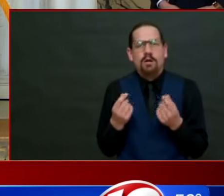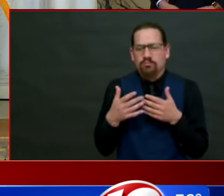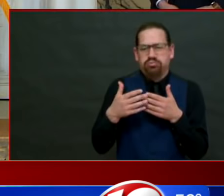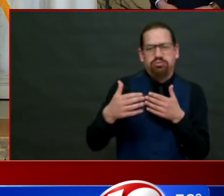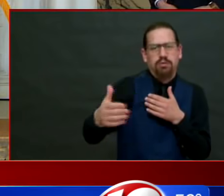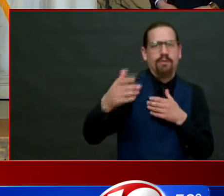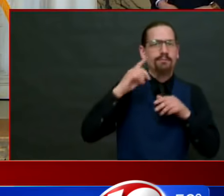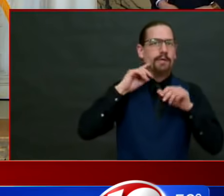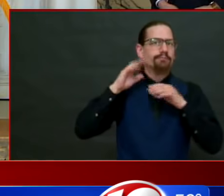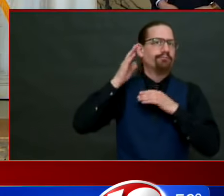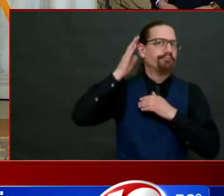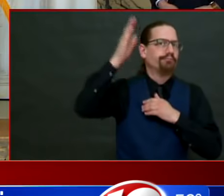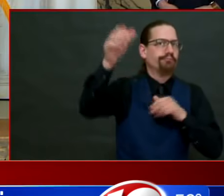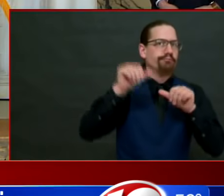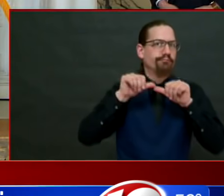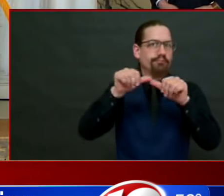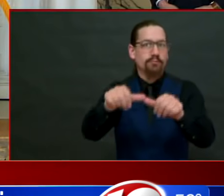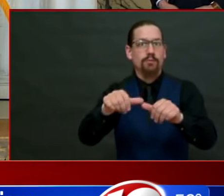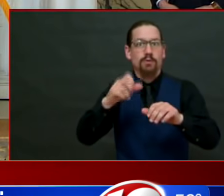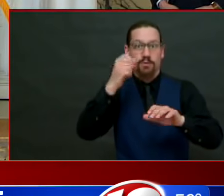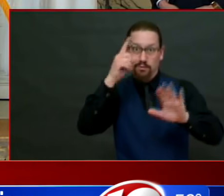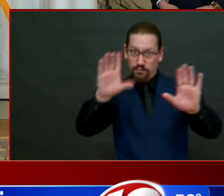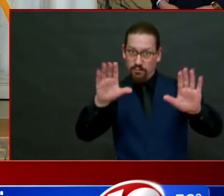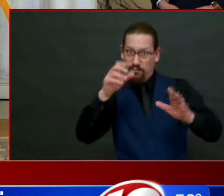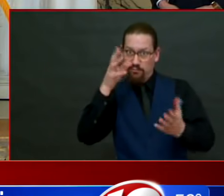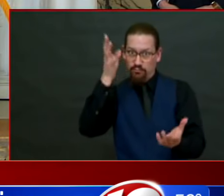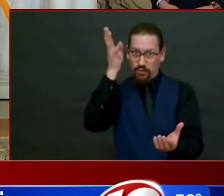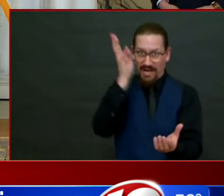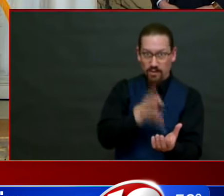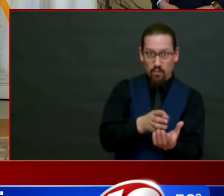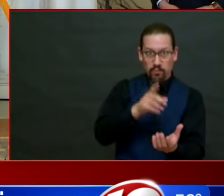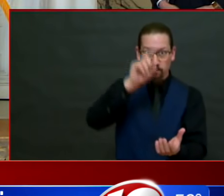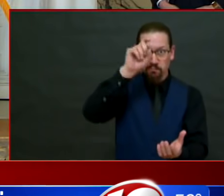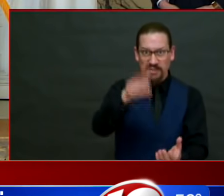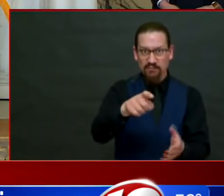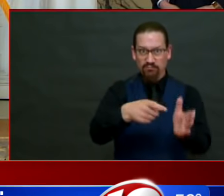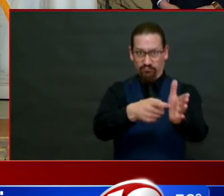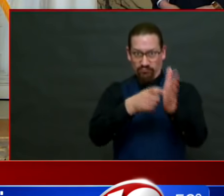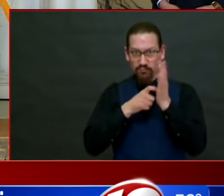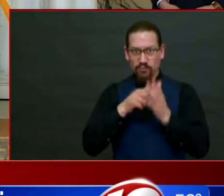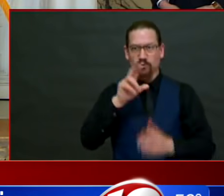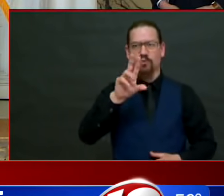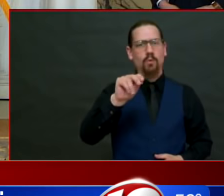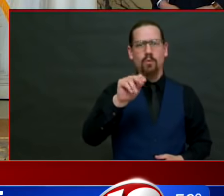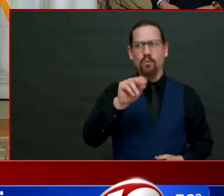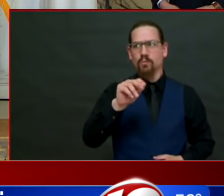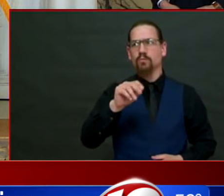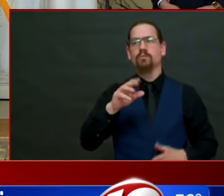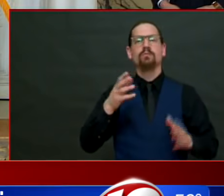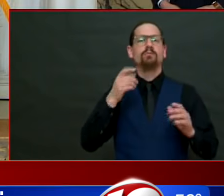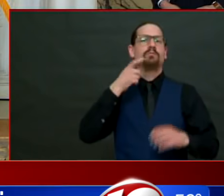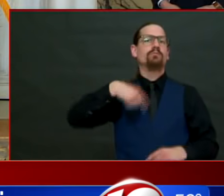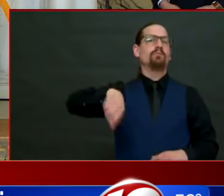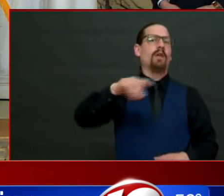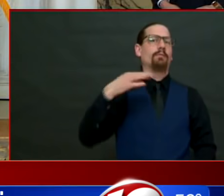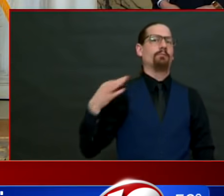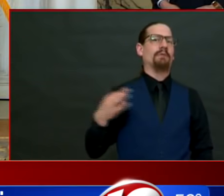VERSION WILL LOOK LIKE. THIS IS IN.